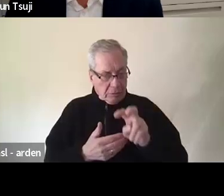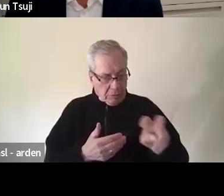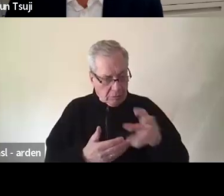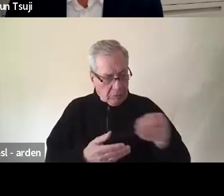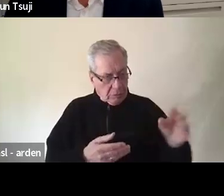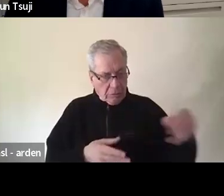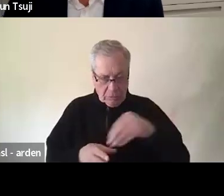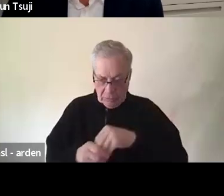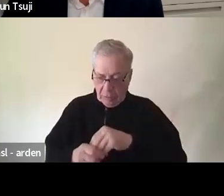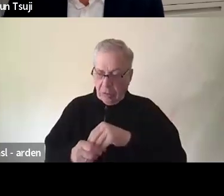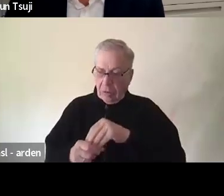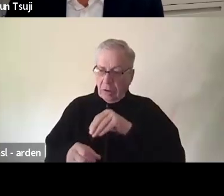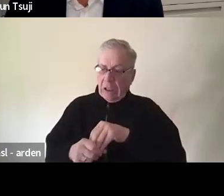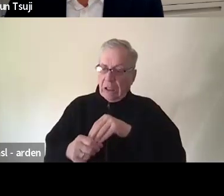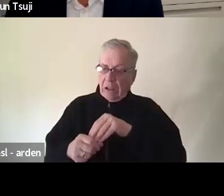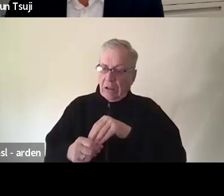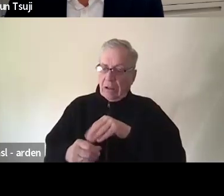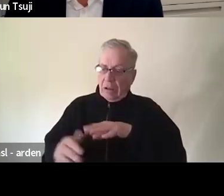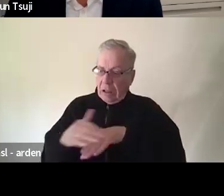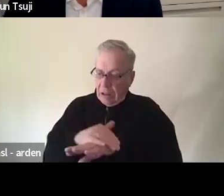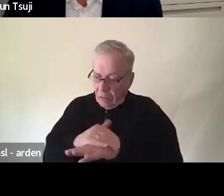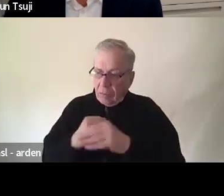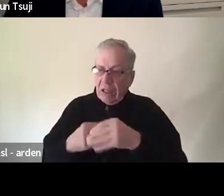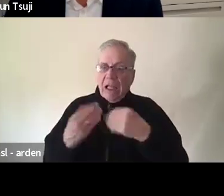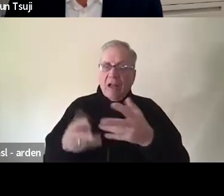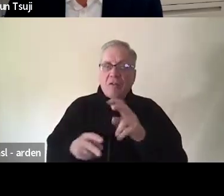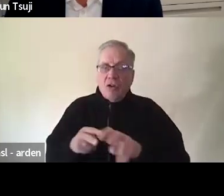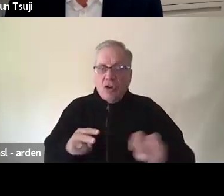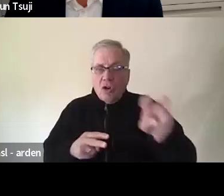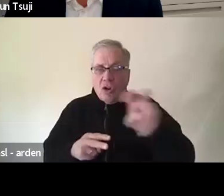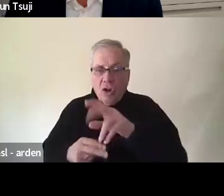employed in admissions, giving tours, meeting prospective